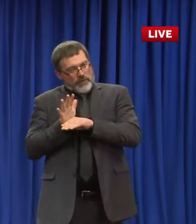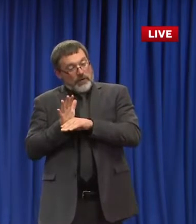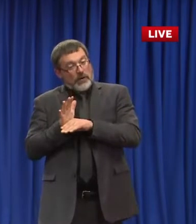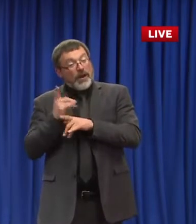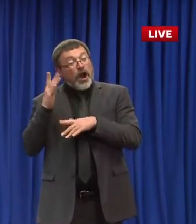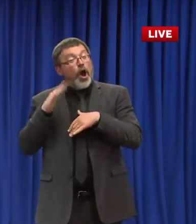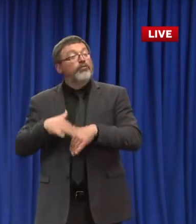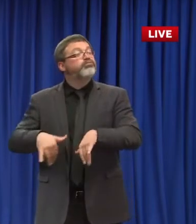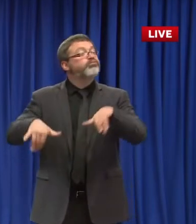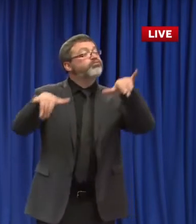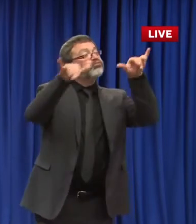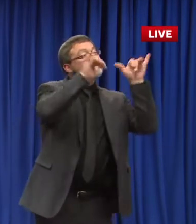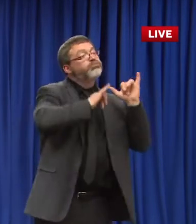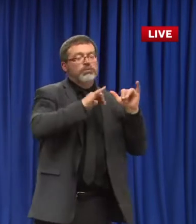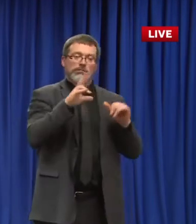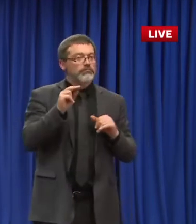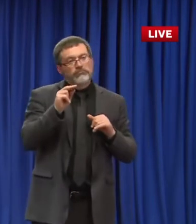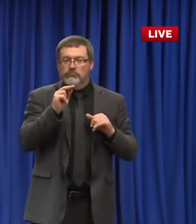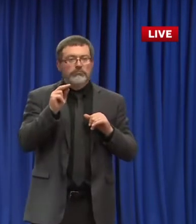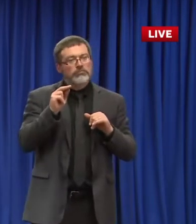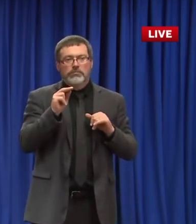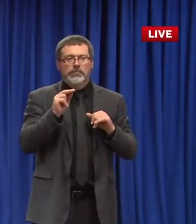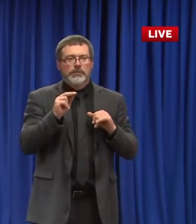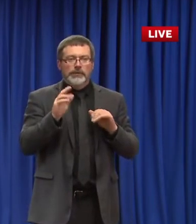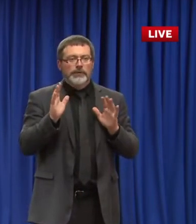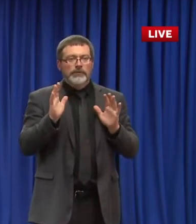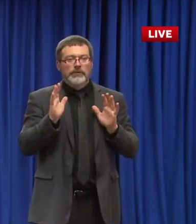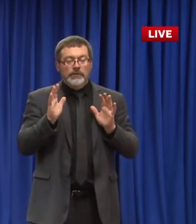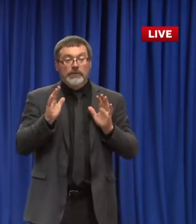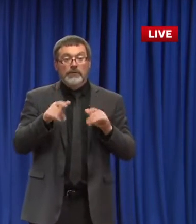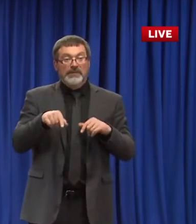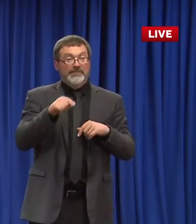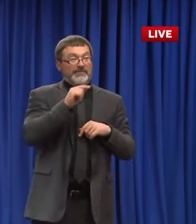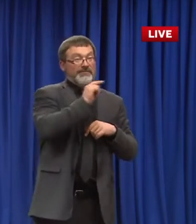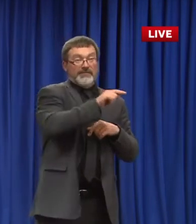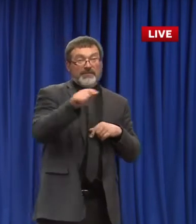WE DON’T BELIEVE IT’S VERY COMMON BASED ON SOME OF THE NUMBERS I REPORTED RIGHT?